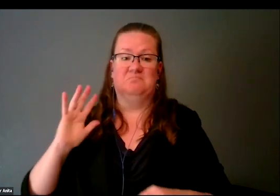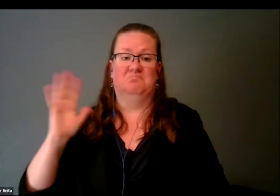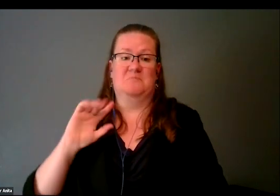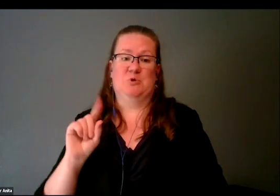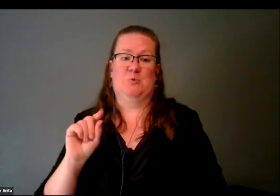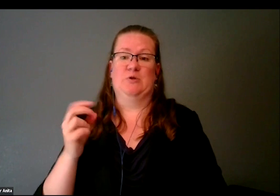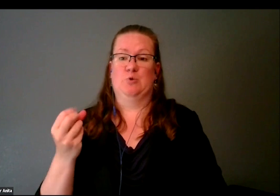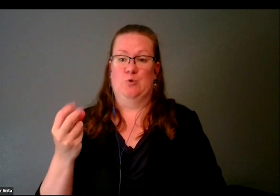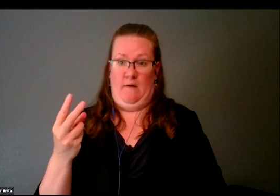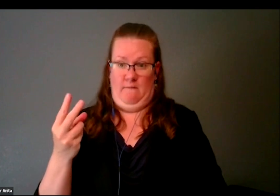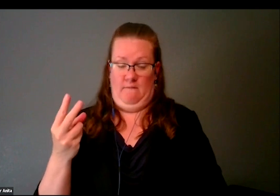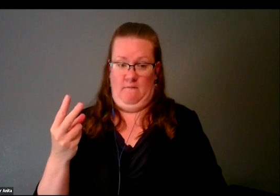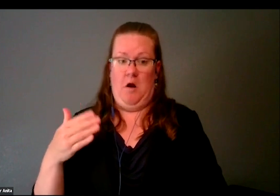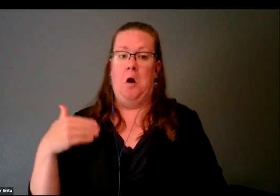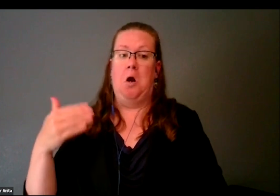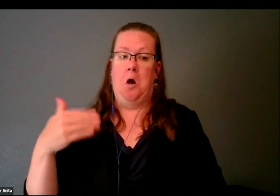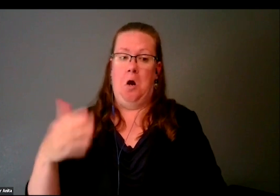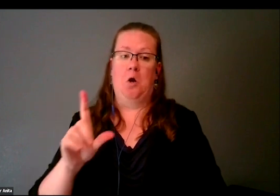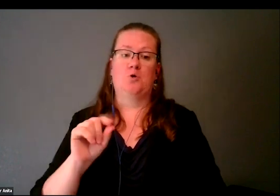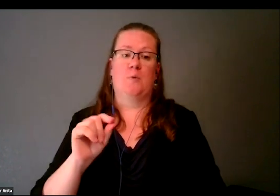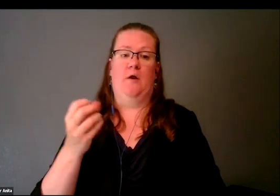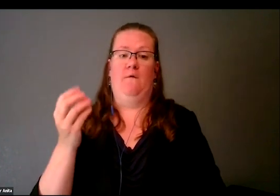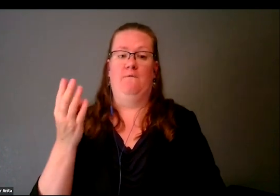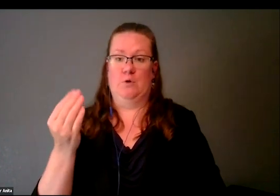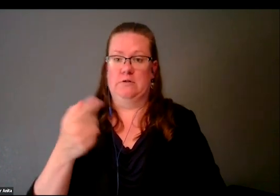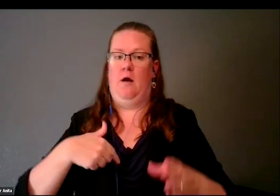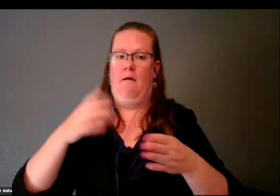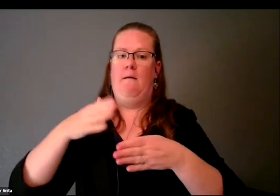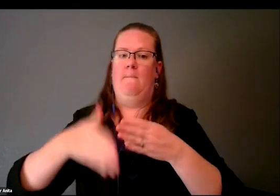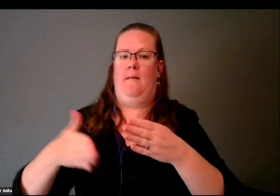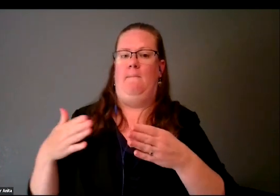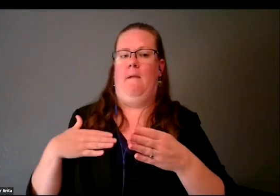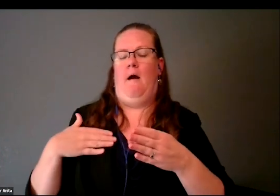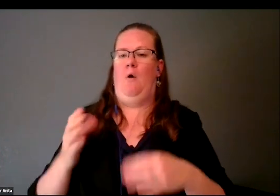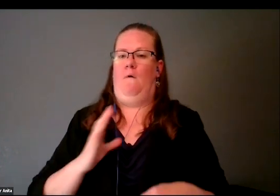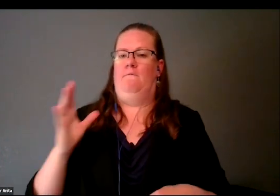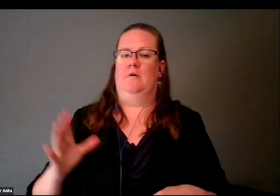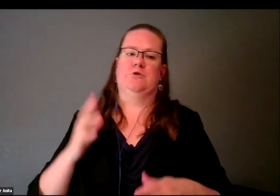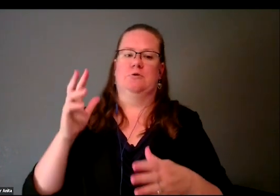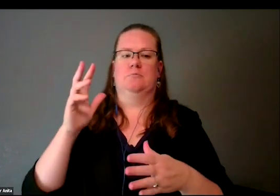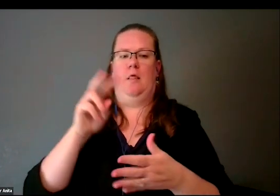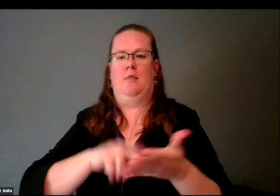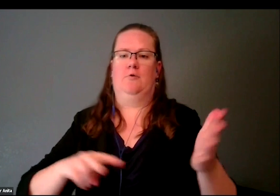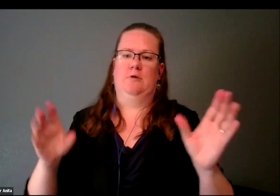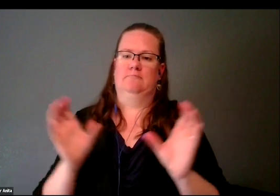after a couple years, 2014, I completed my official literary certification through the Library of Congress.